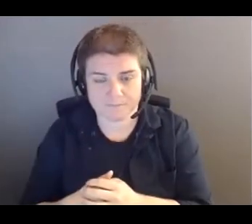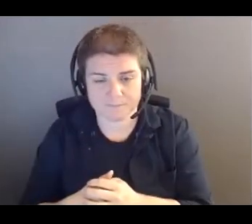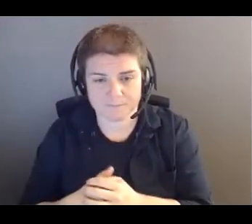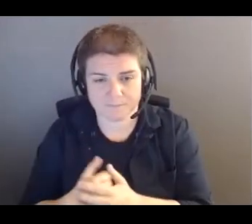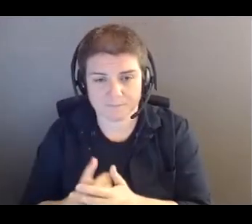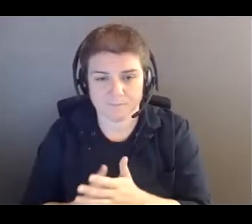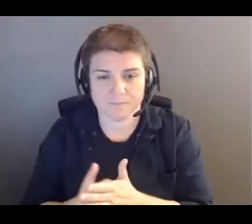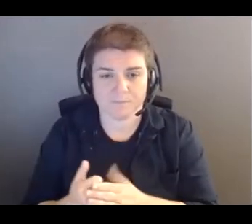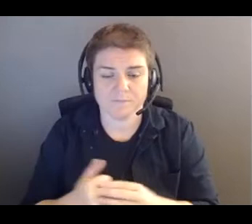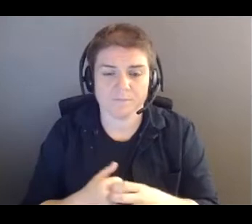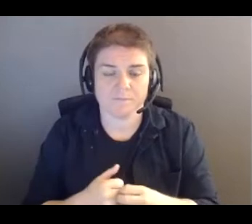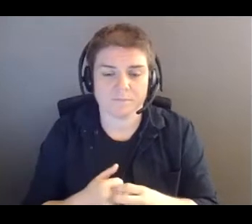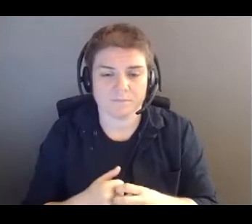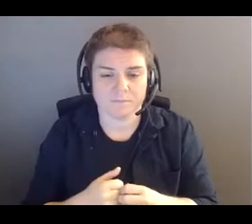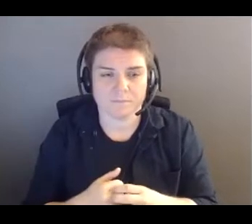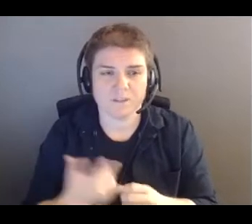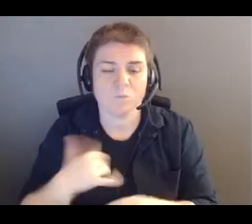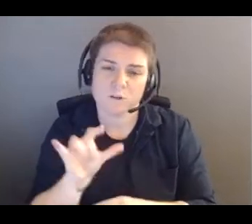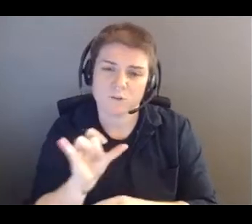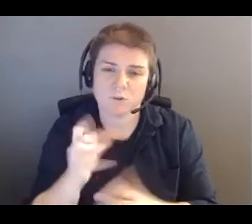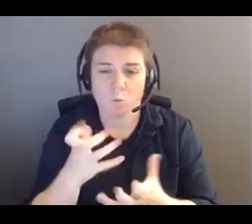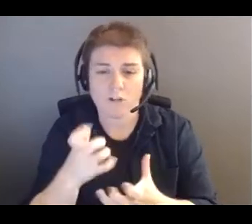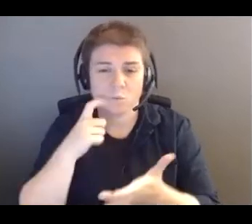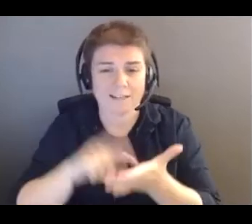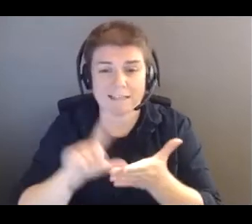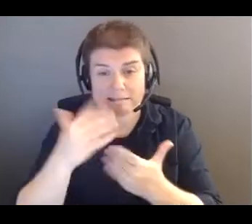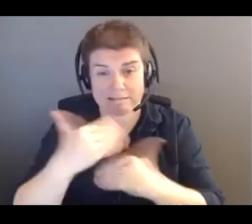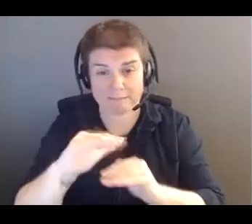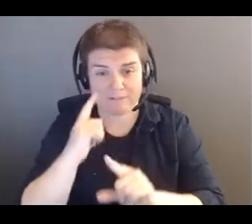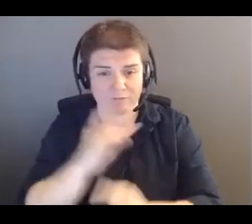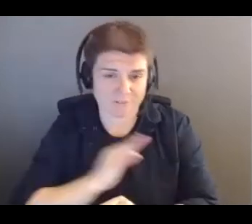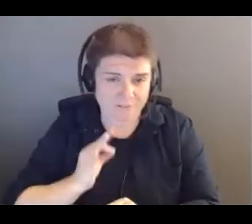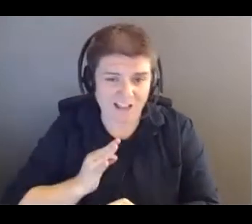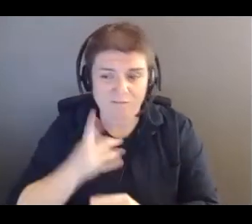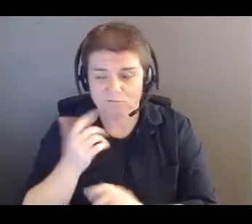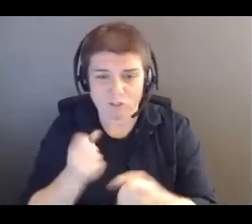want to recognize the limitations of our staff to adequately support all applicant needs,